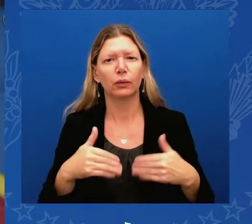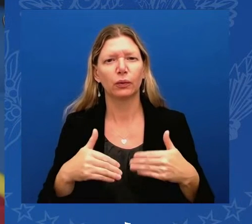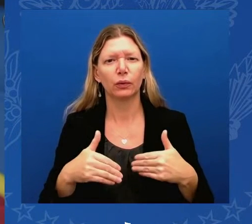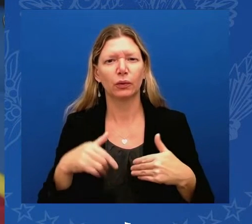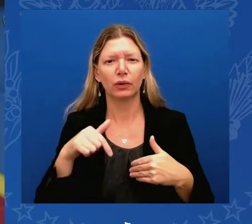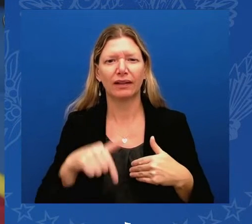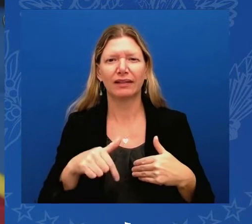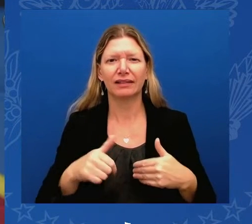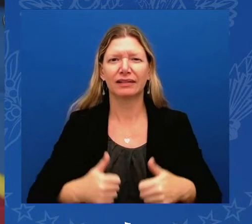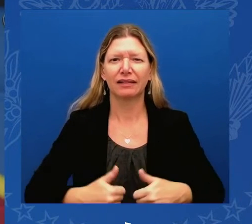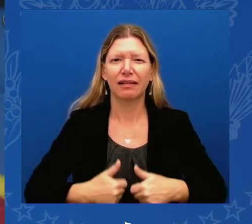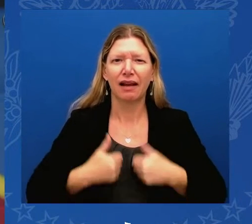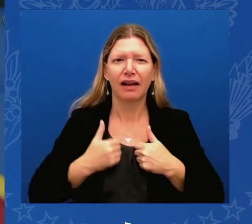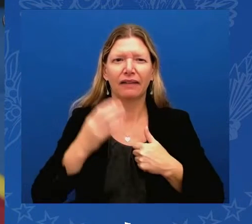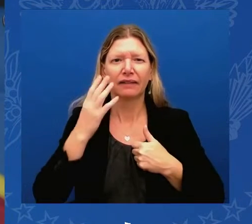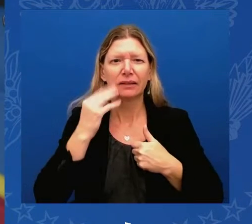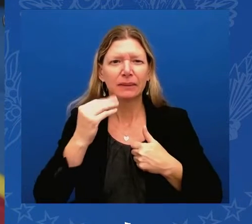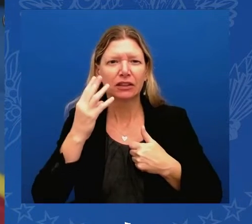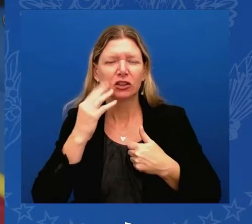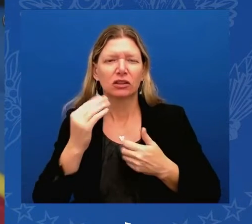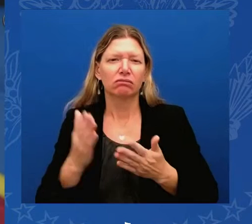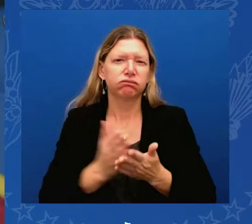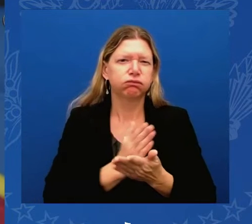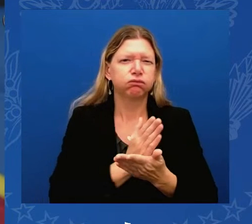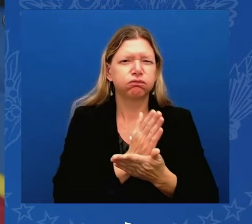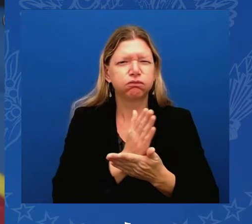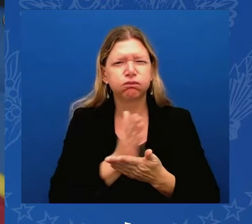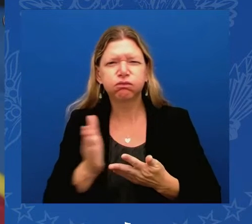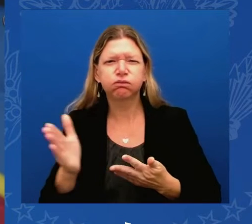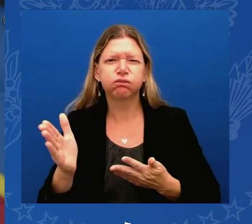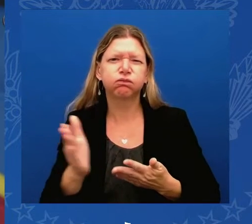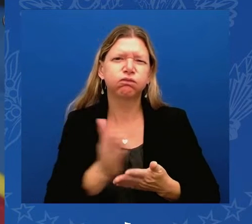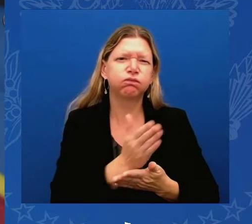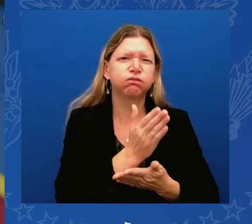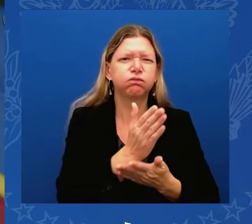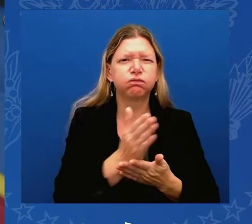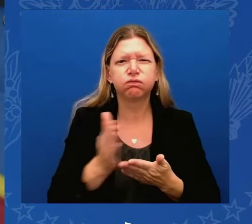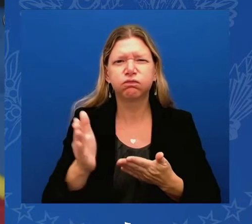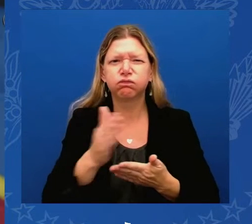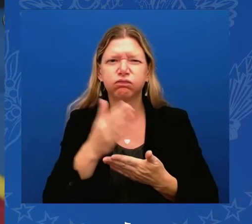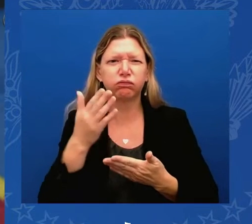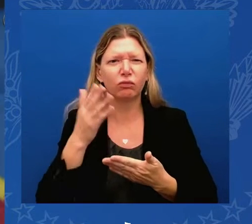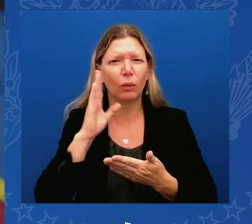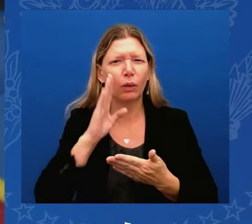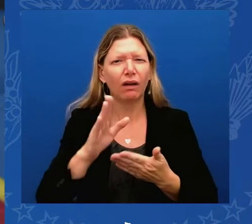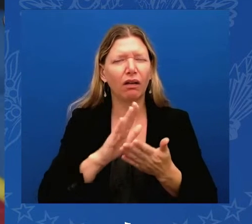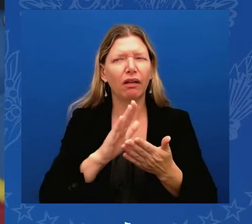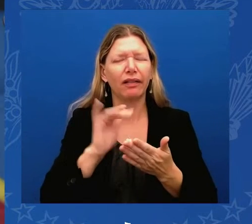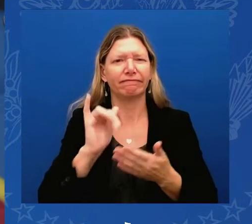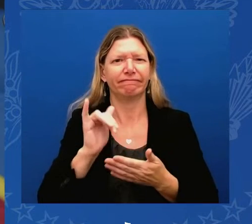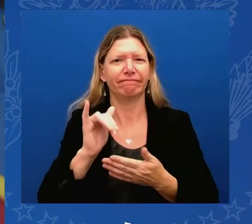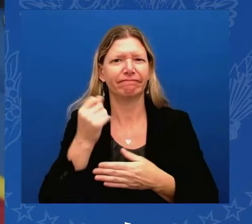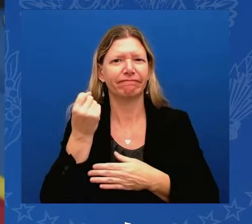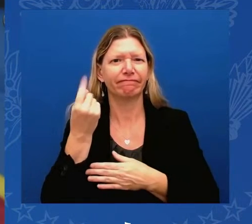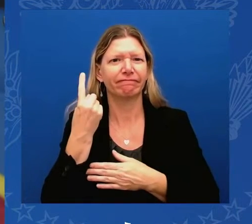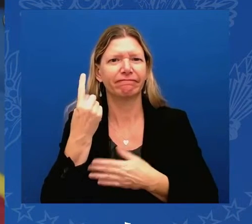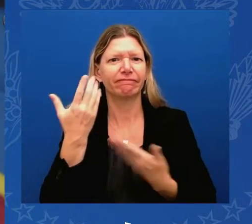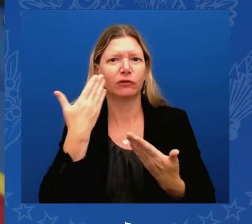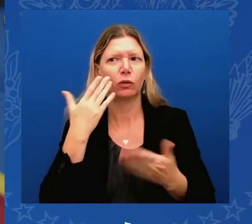where or what fate will bring you or when. But we also know we don't walk alone.